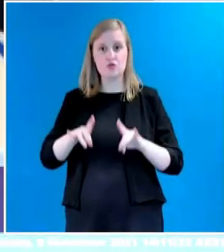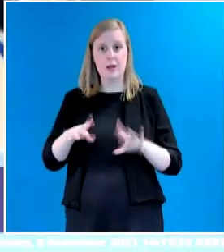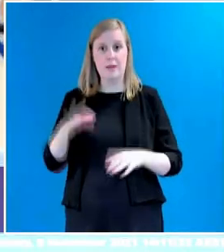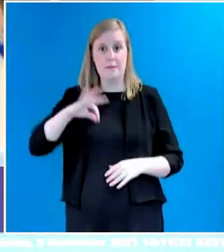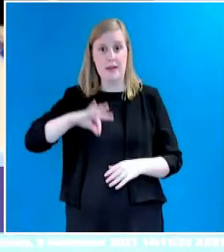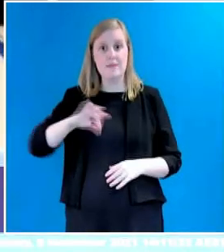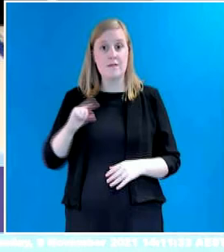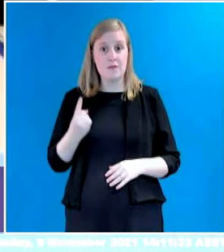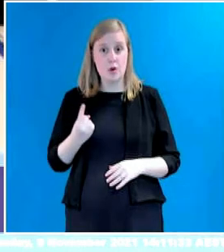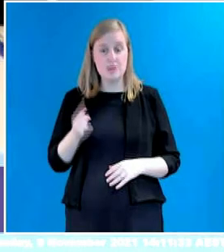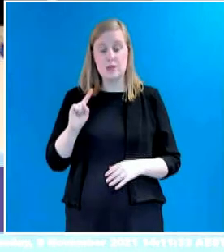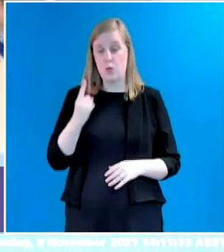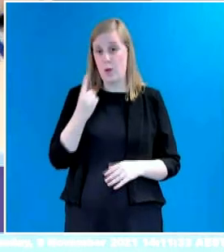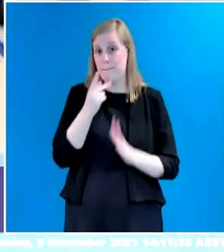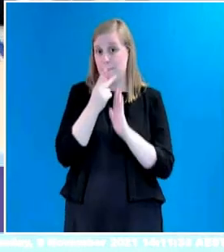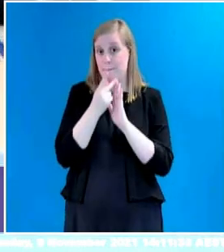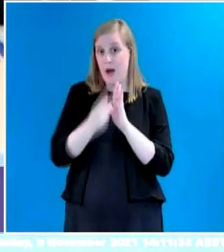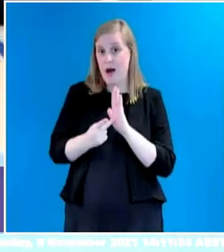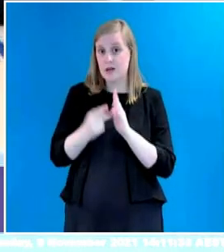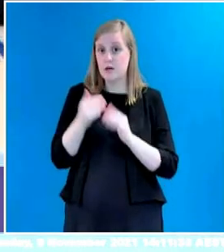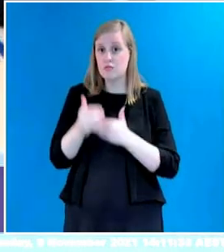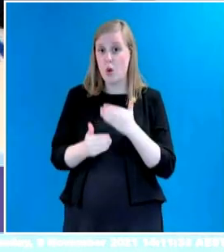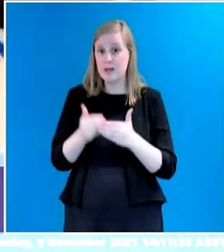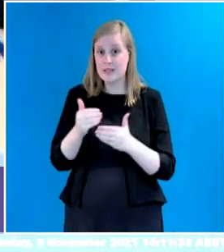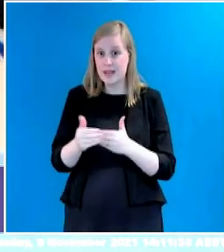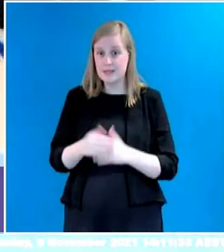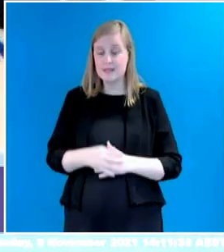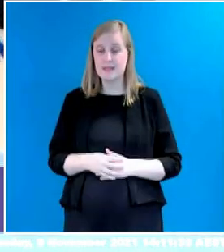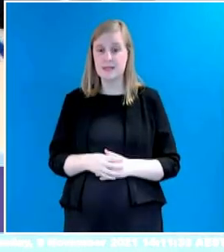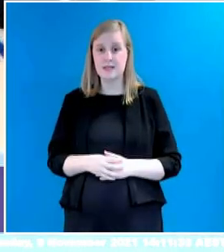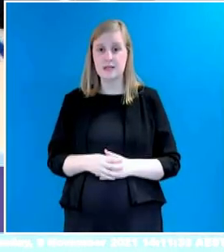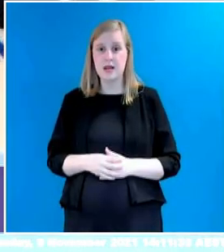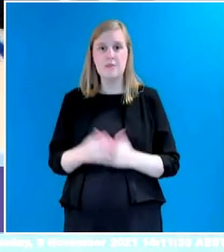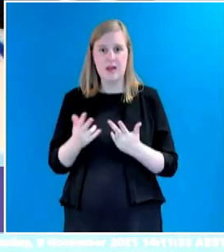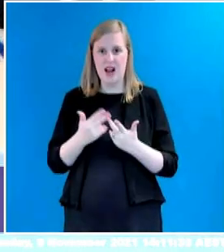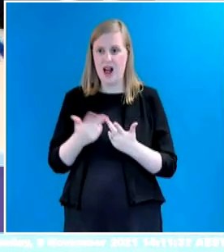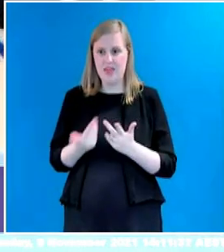I think there are a whole range of steps.